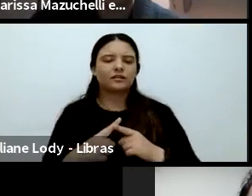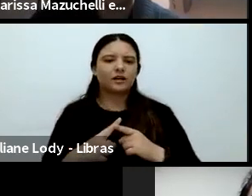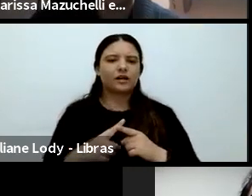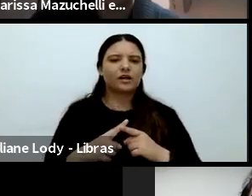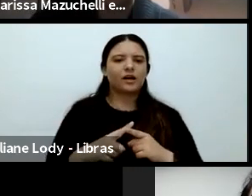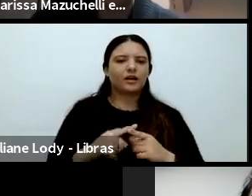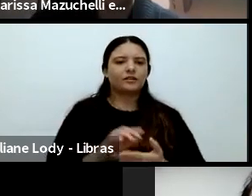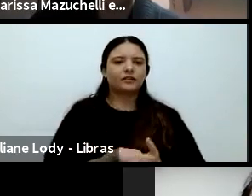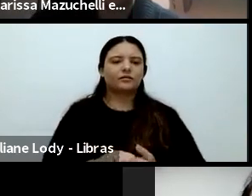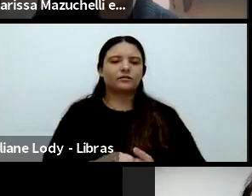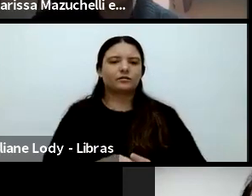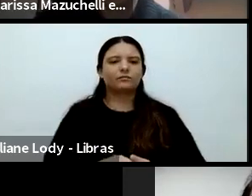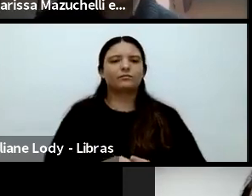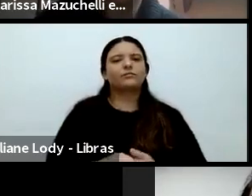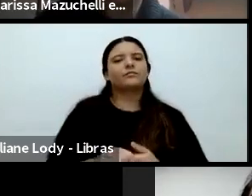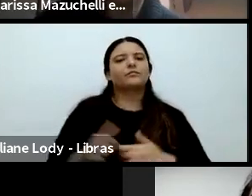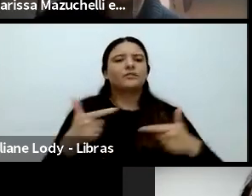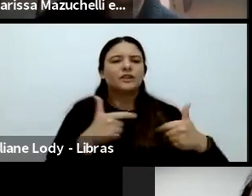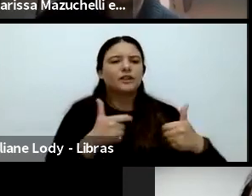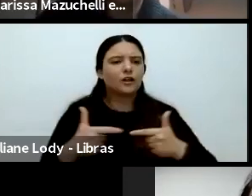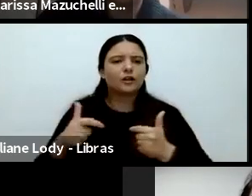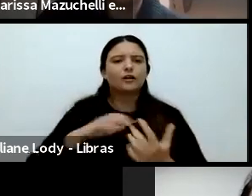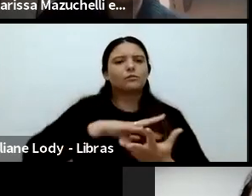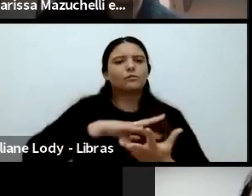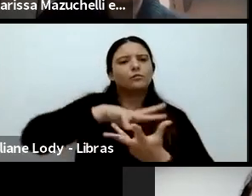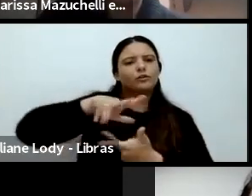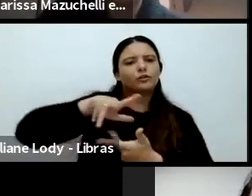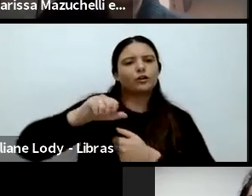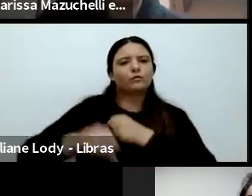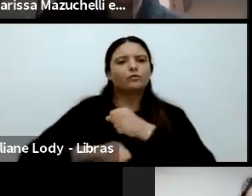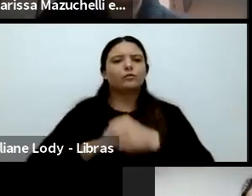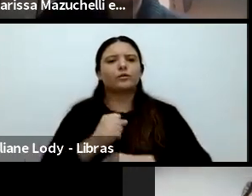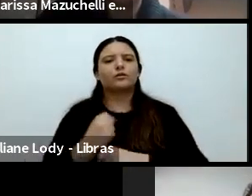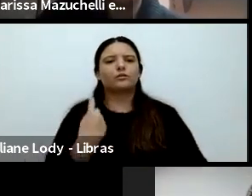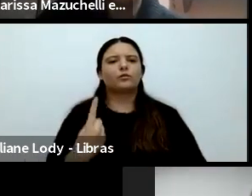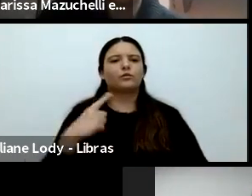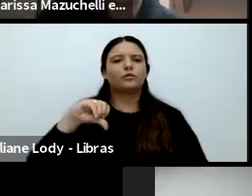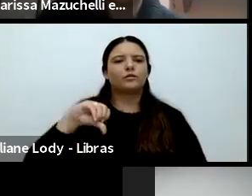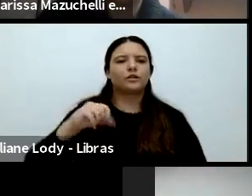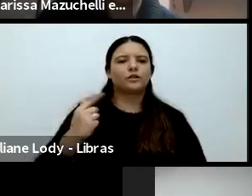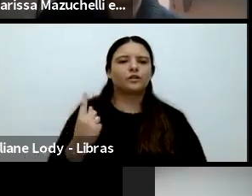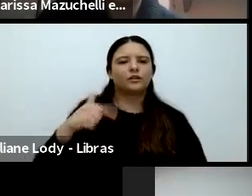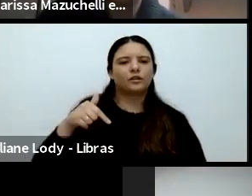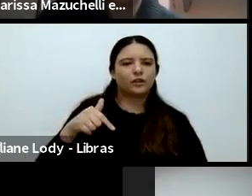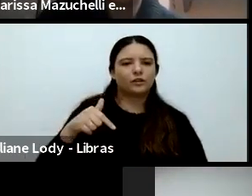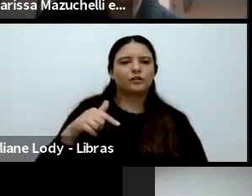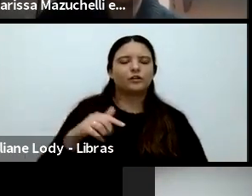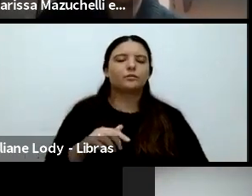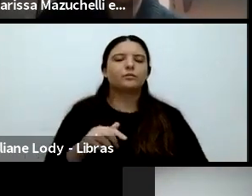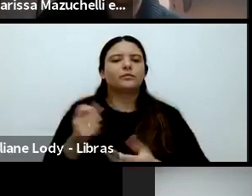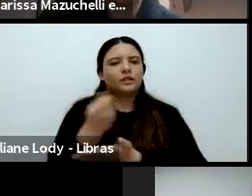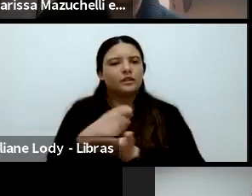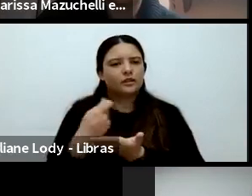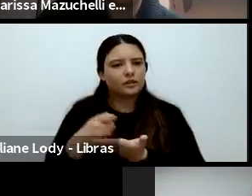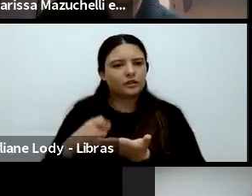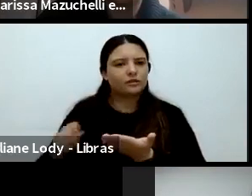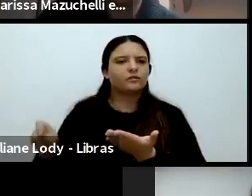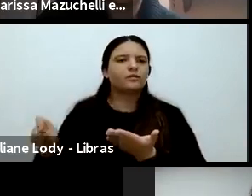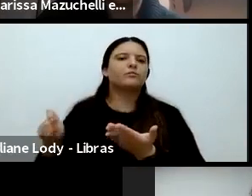There was a, that's what the ball, the bolshevik Revolution was 1917. And they, they. they